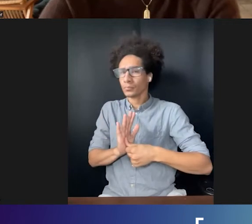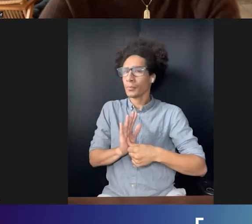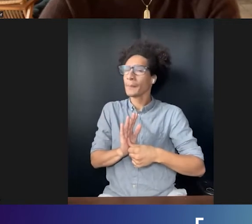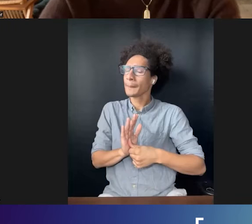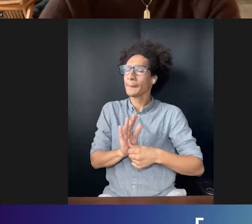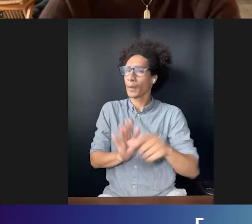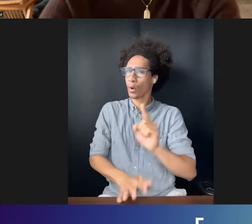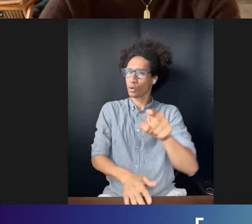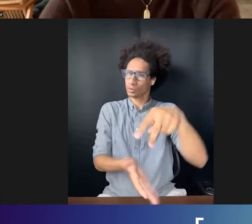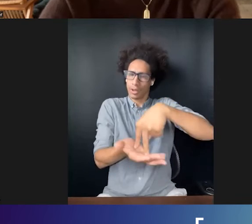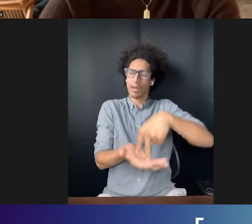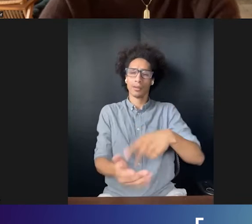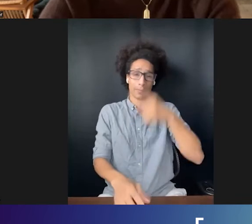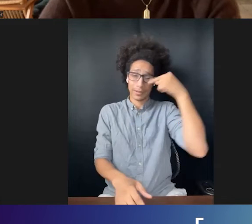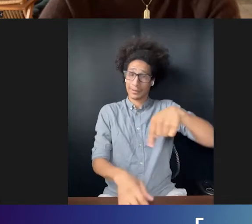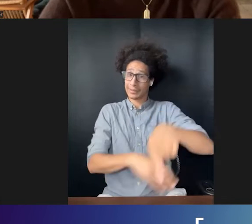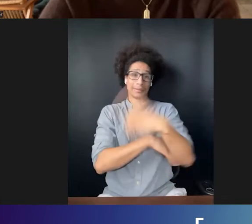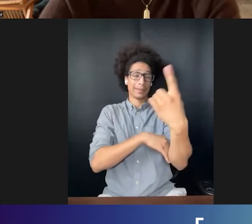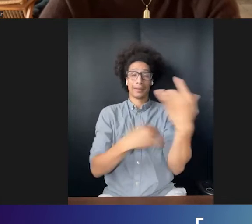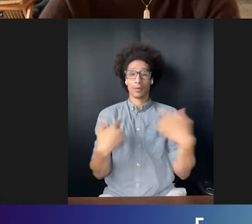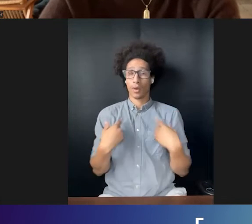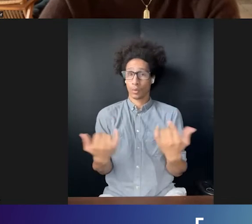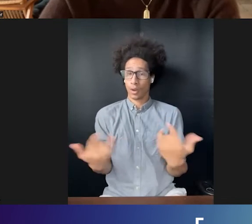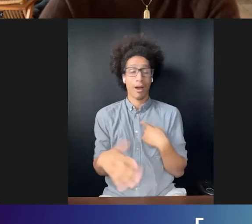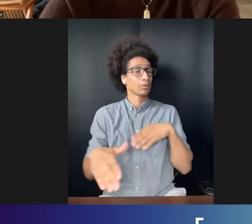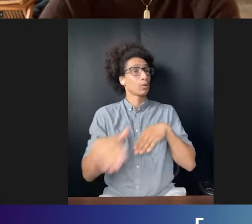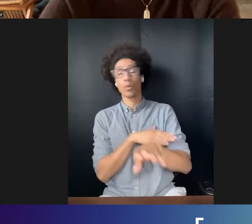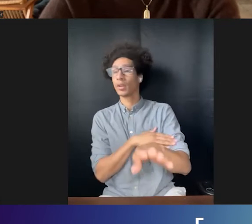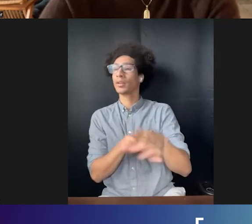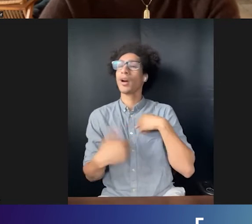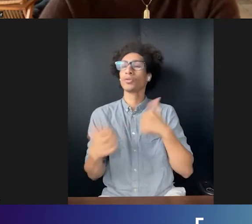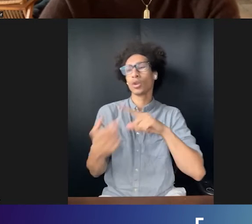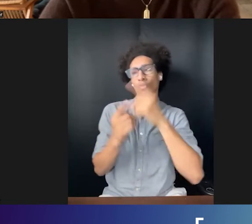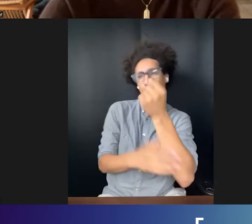I just go in and, you know, try and understand for example, like educational